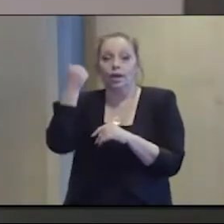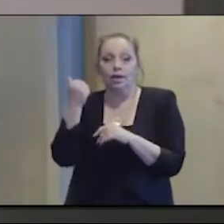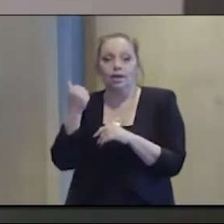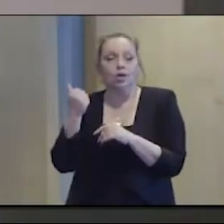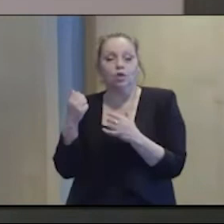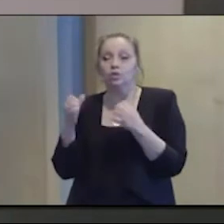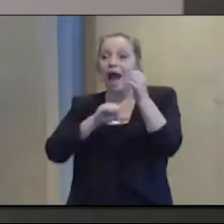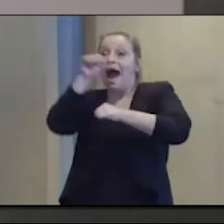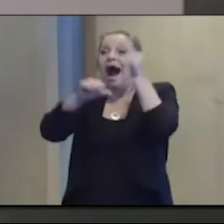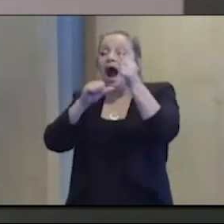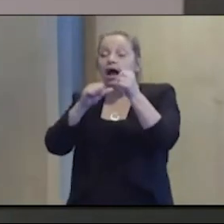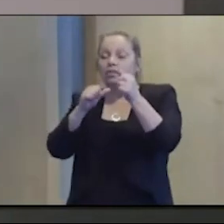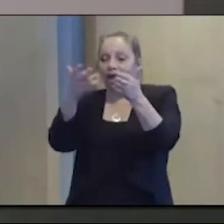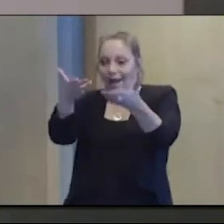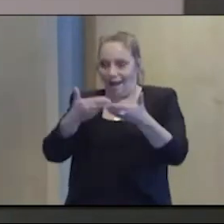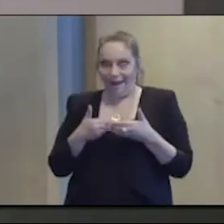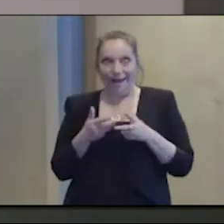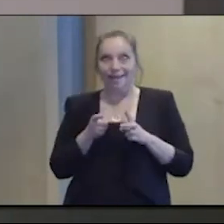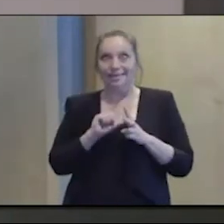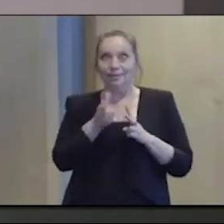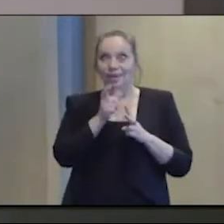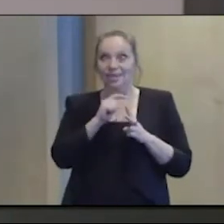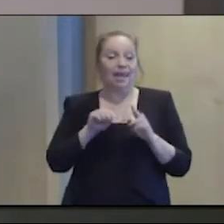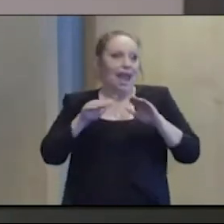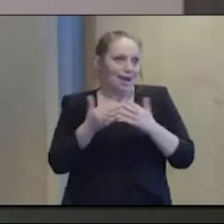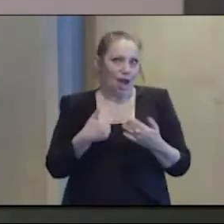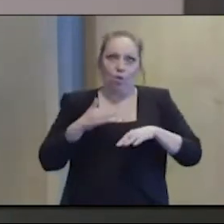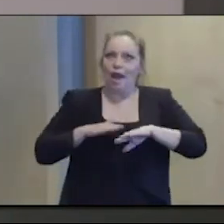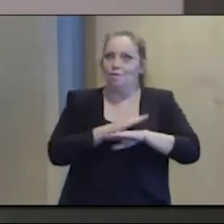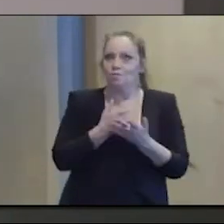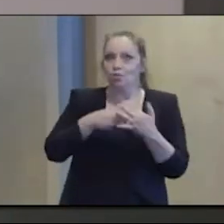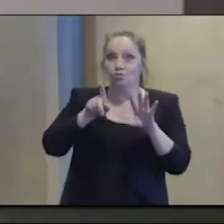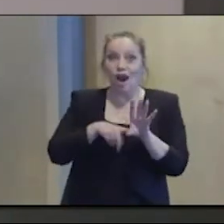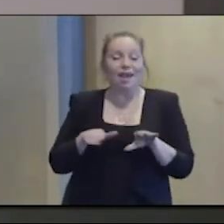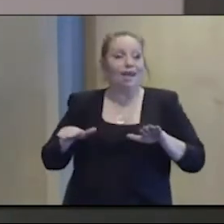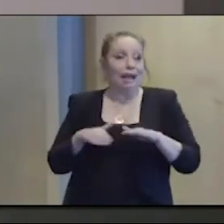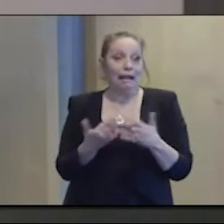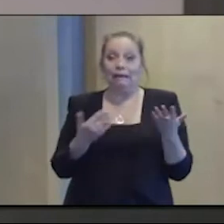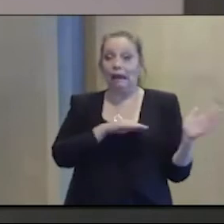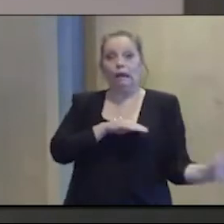and then we got dvds and then we've got blu-rays and now we don't have physical media at all it's